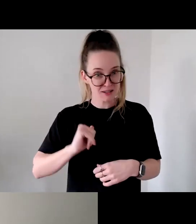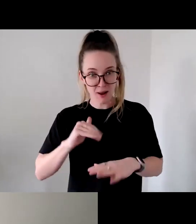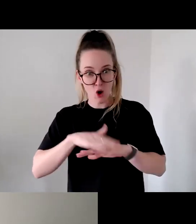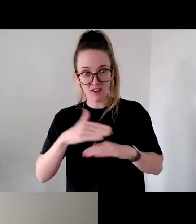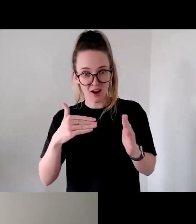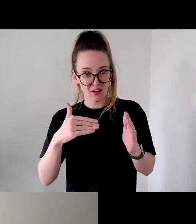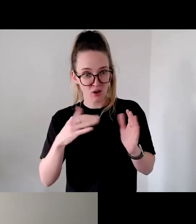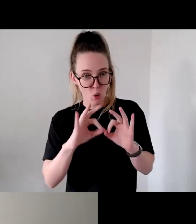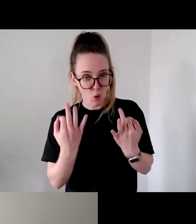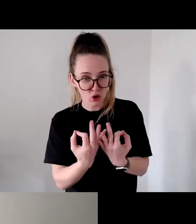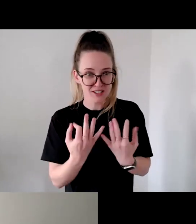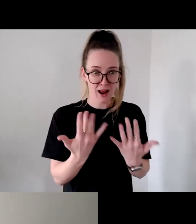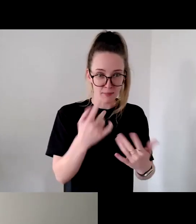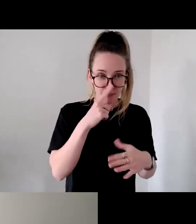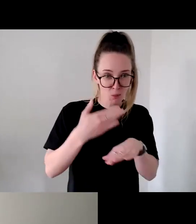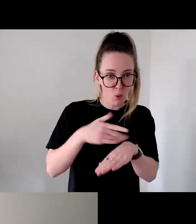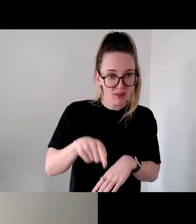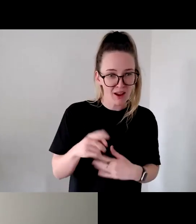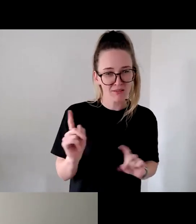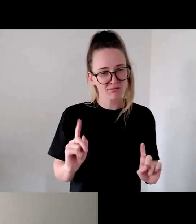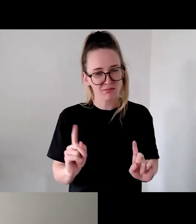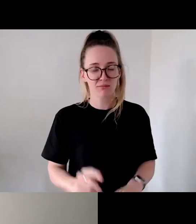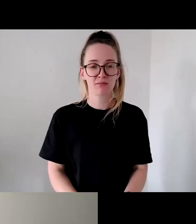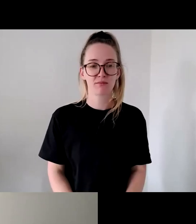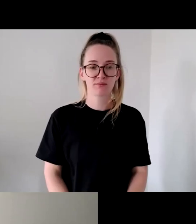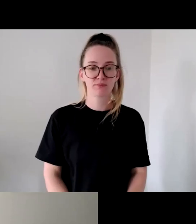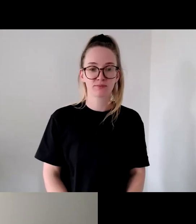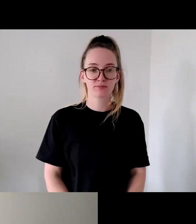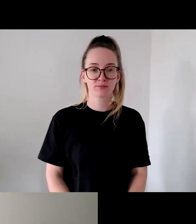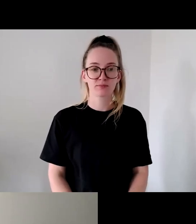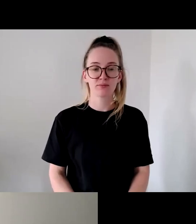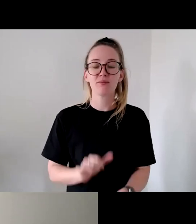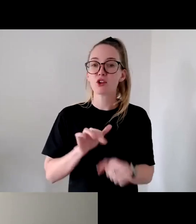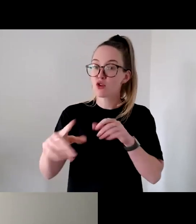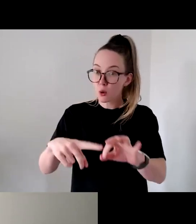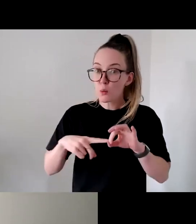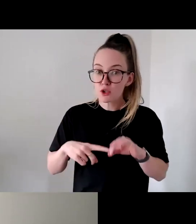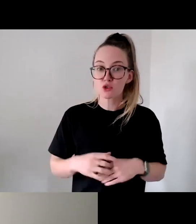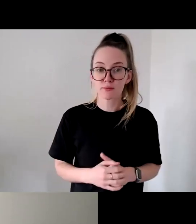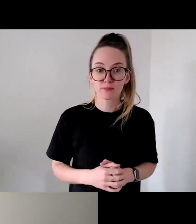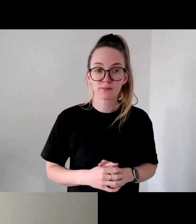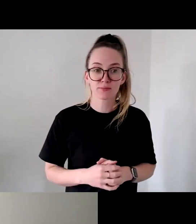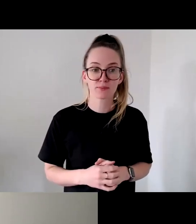Great question. It was something that was a really strong message that came through in the